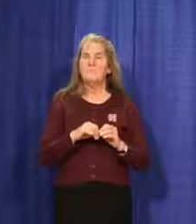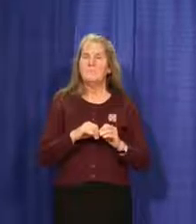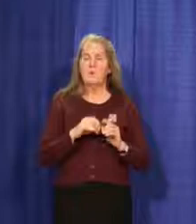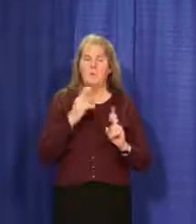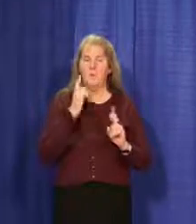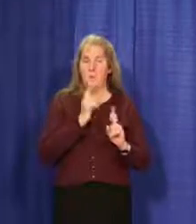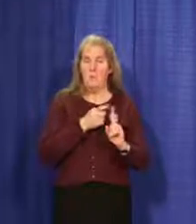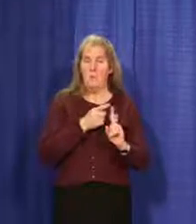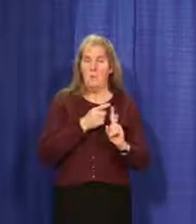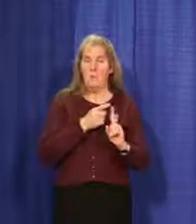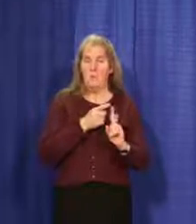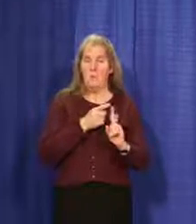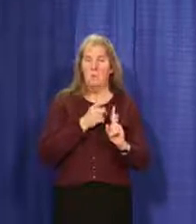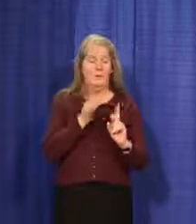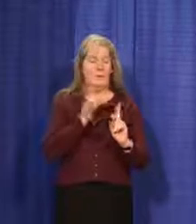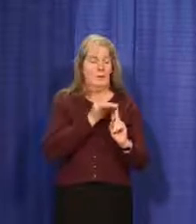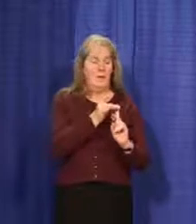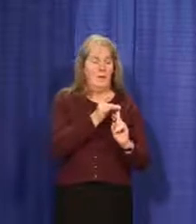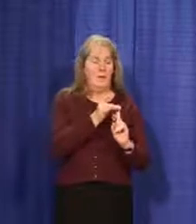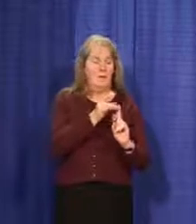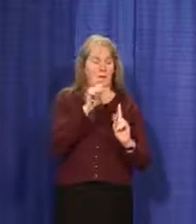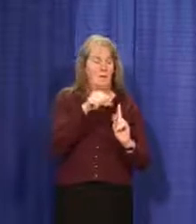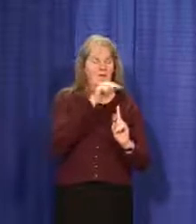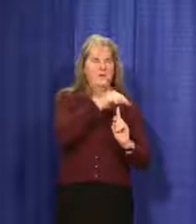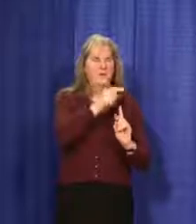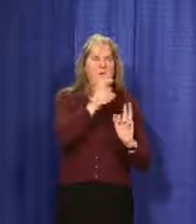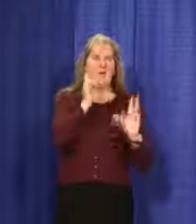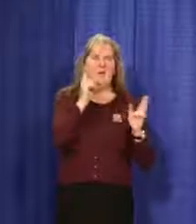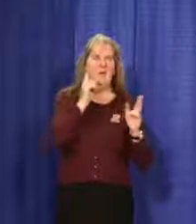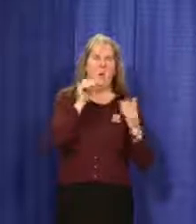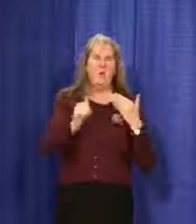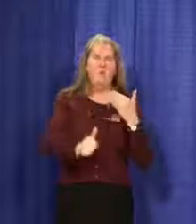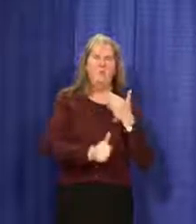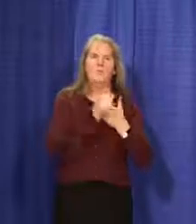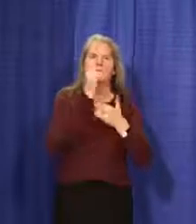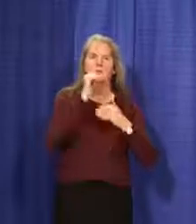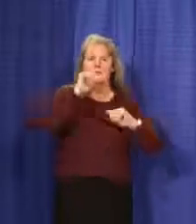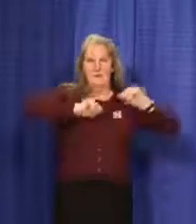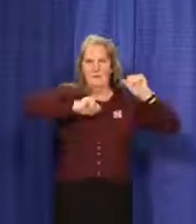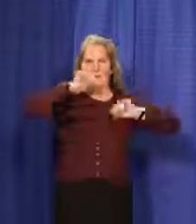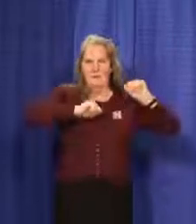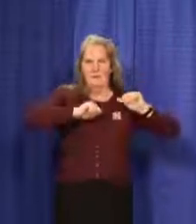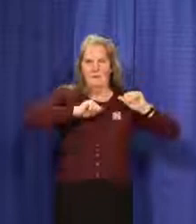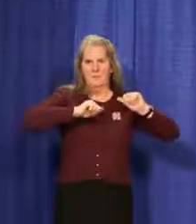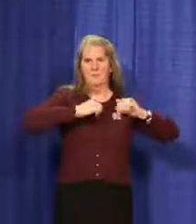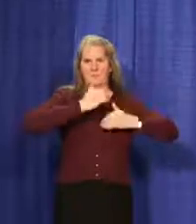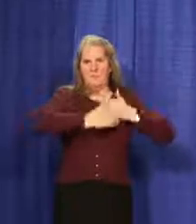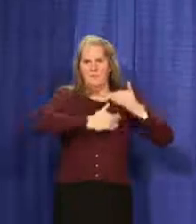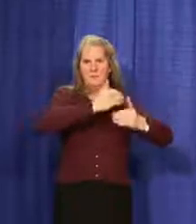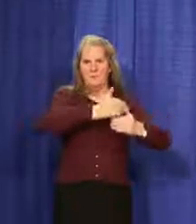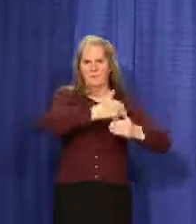key message I guess around contact tracing is that it is a risk assessment process.